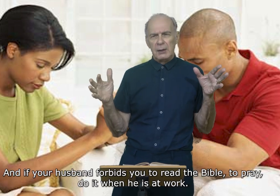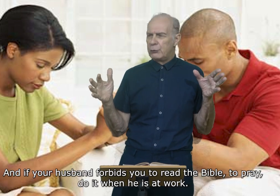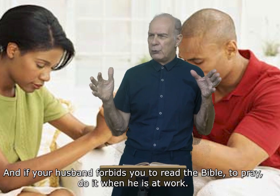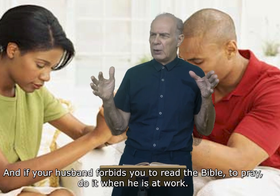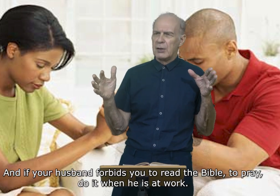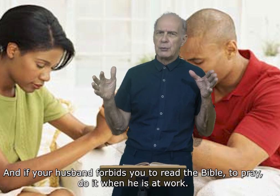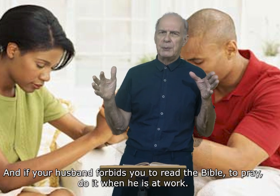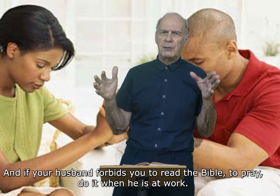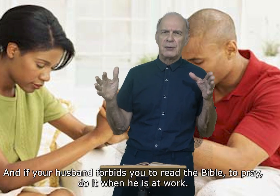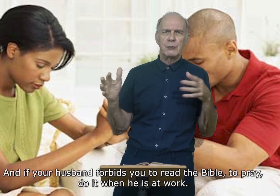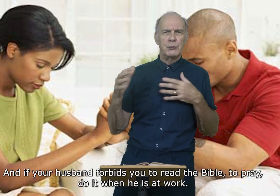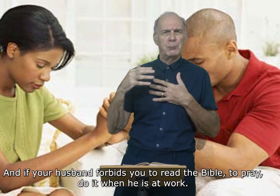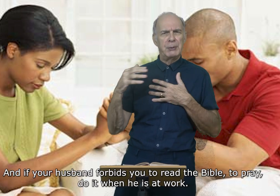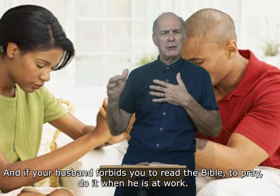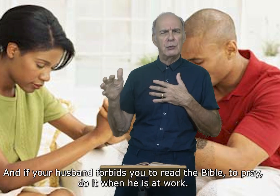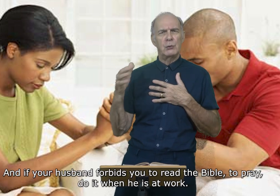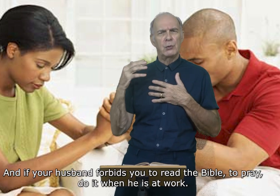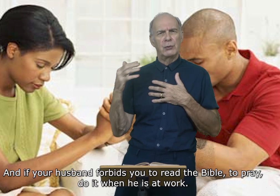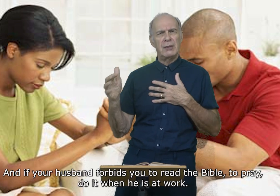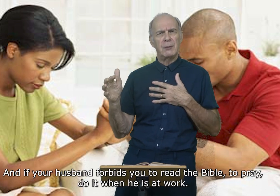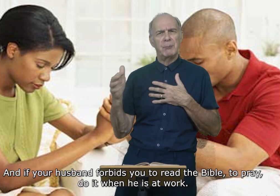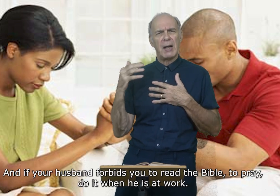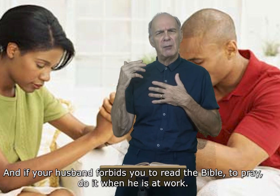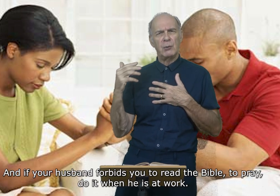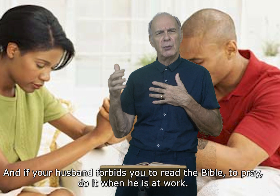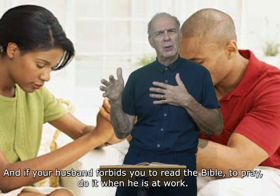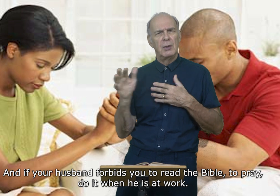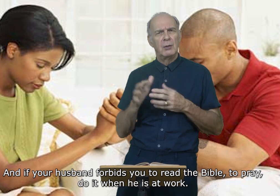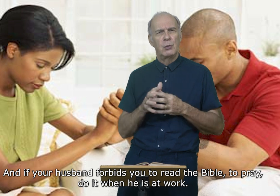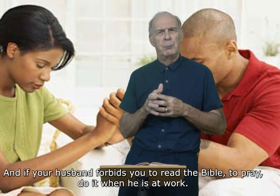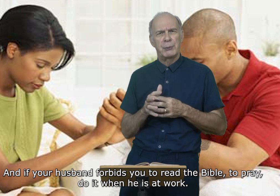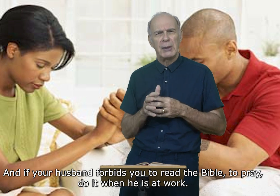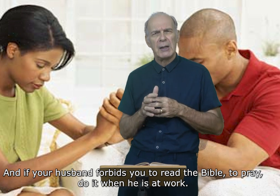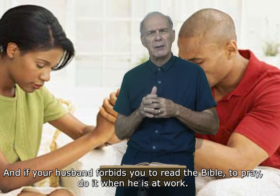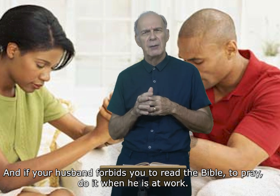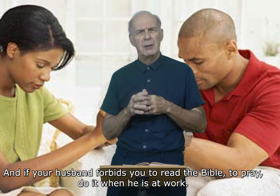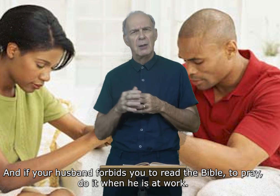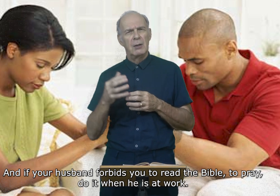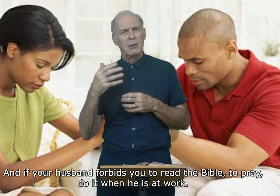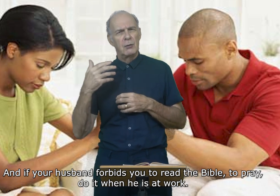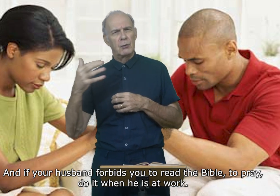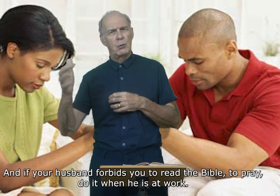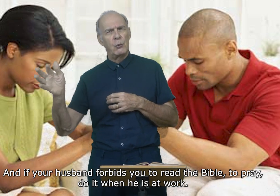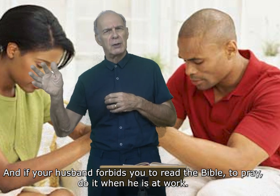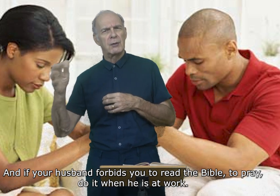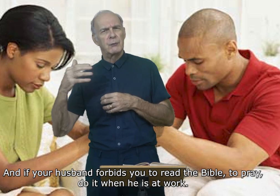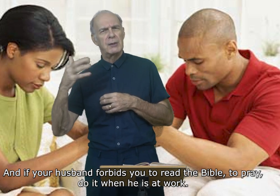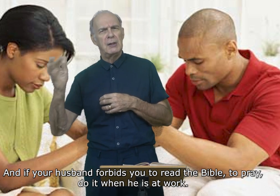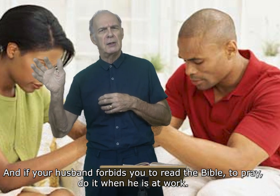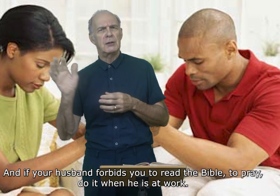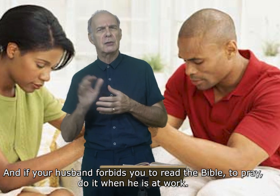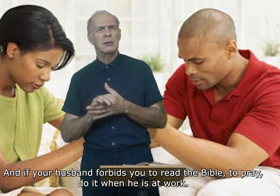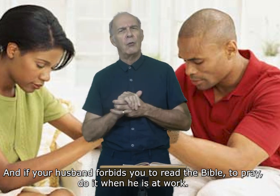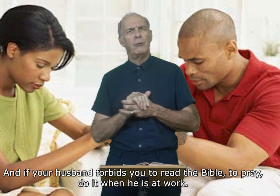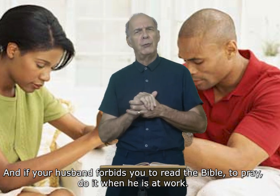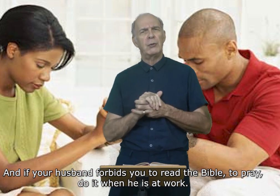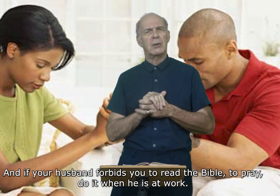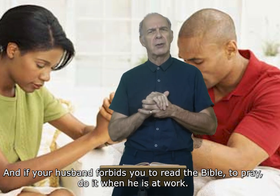And if your husband forbids you to read the Bible, to pray, do it when he is at work.